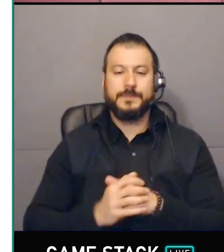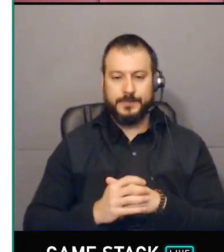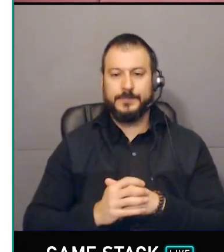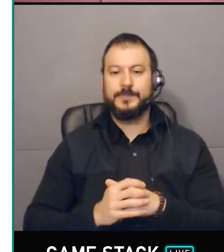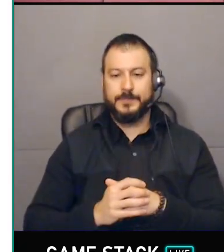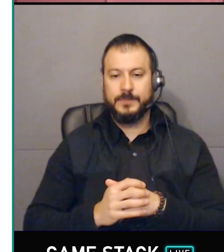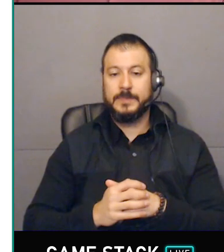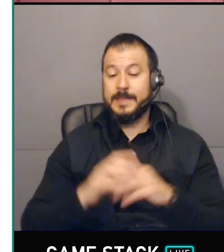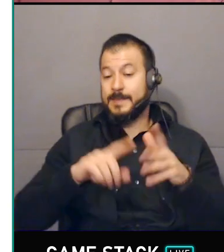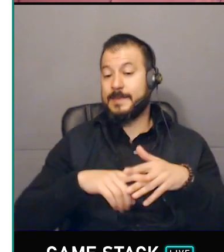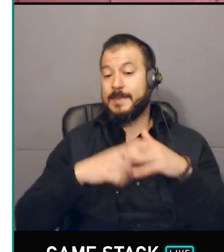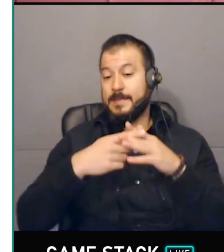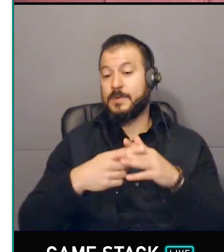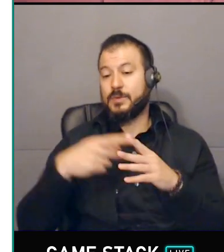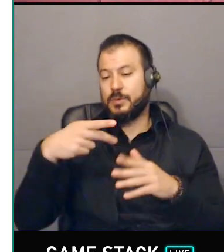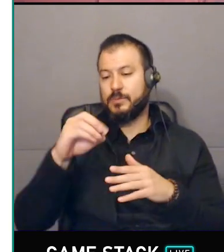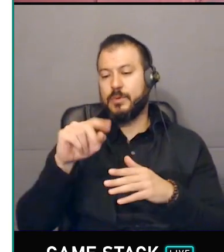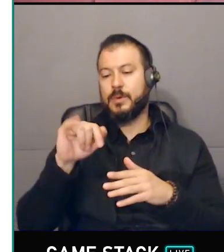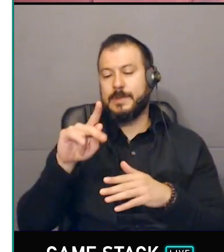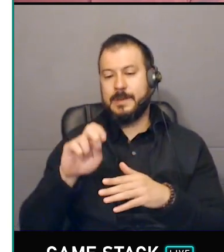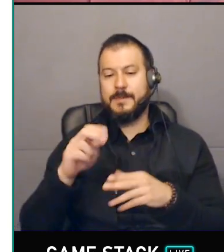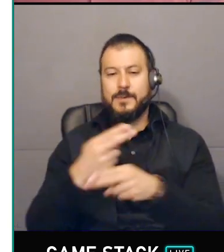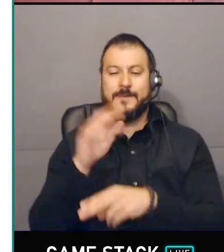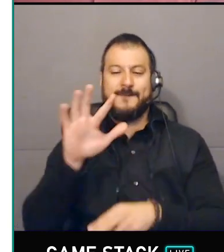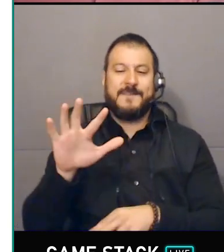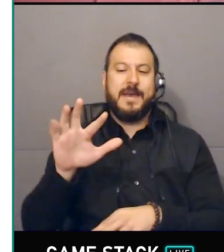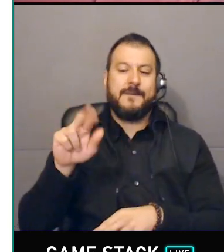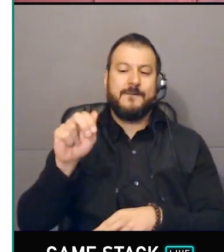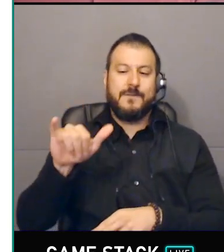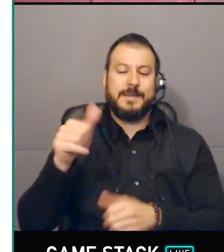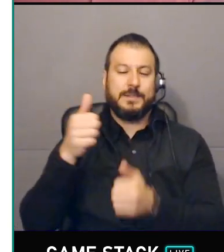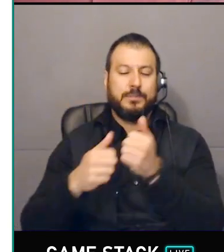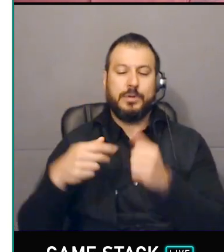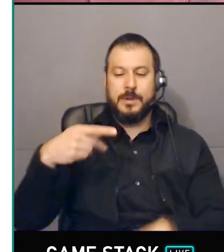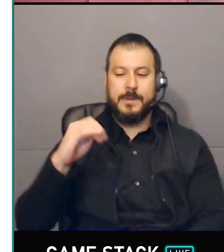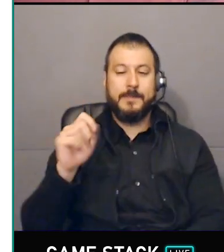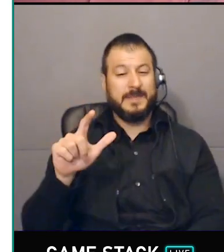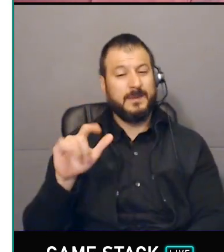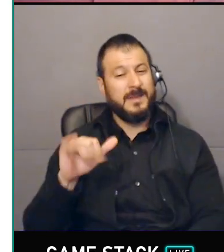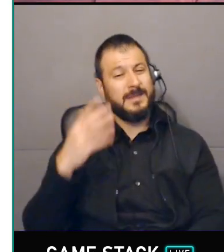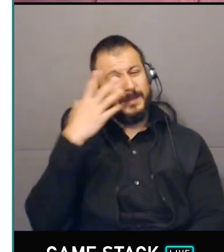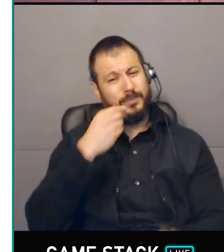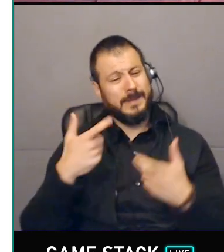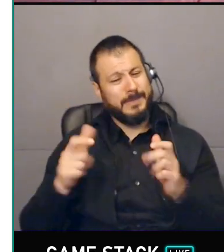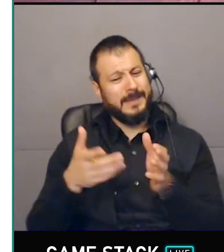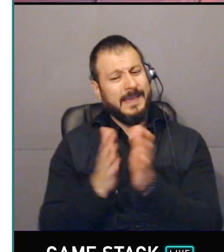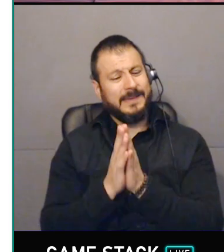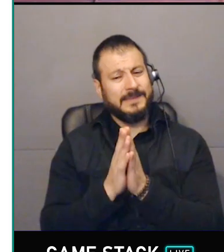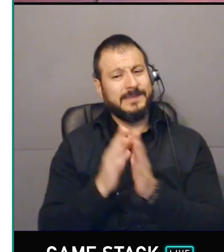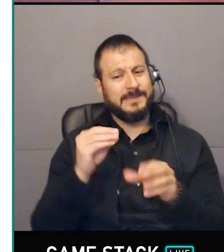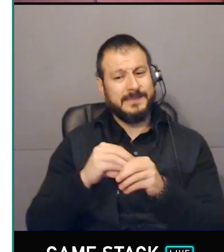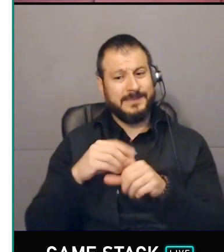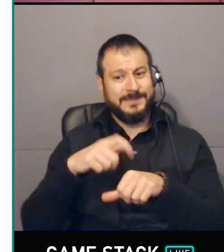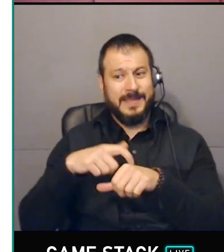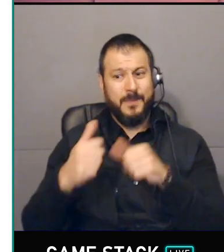So our initial research prototype used five rays per pixel, and that's a pretty big ask in a time when